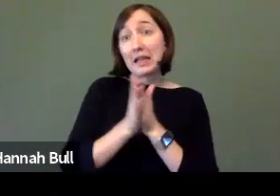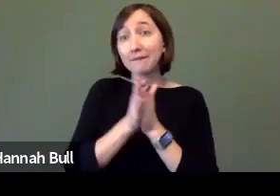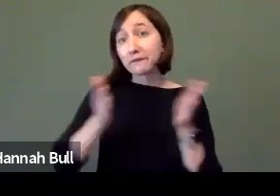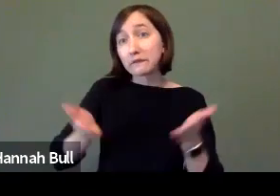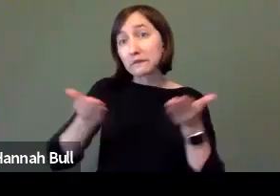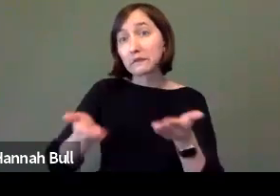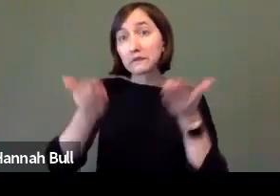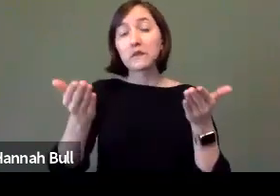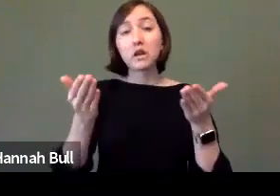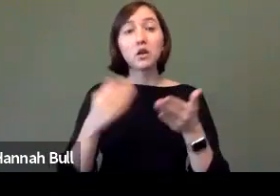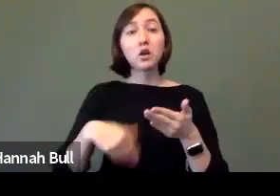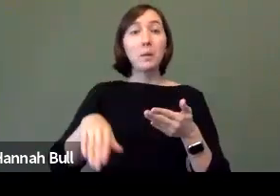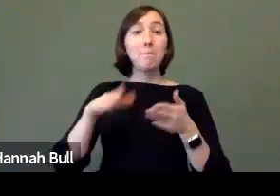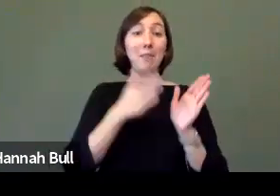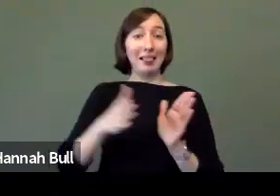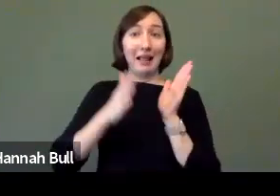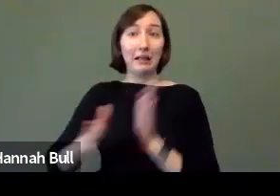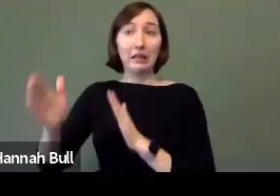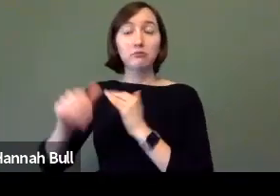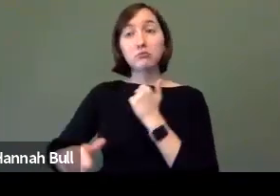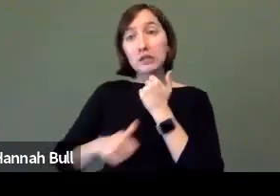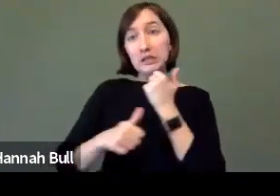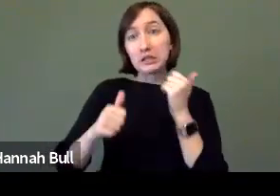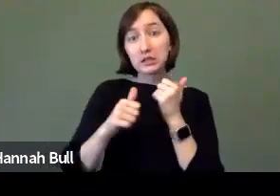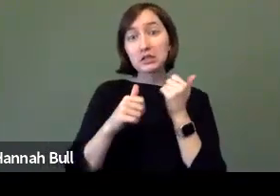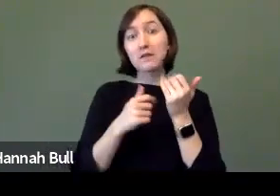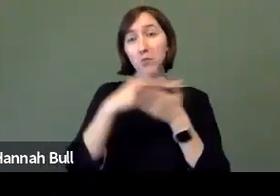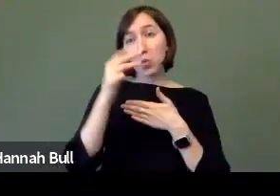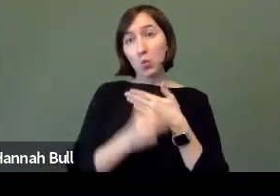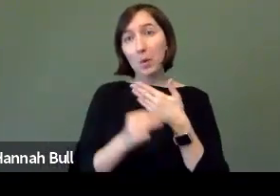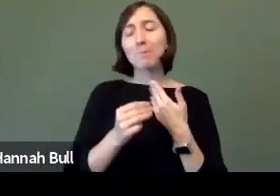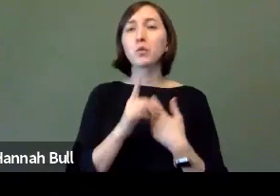they provide grass roots one on one guidance to individuals